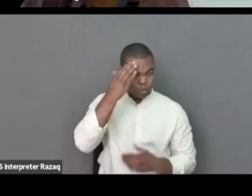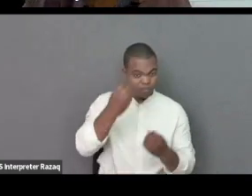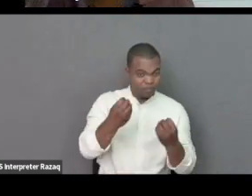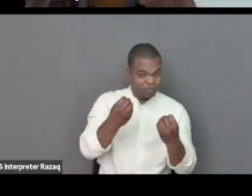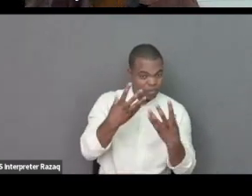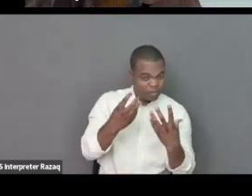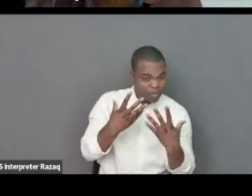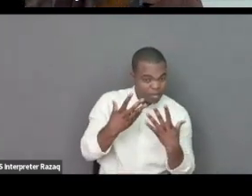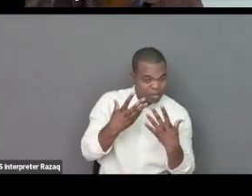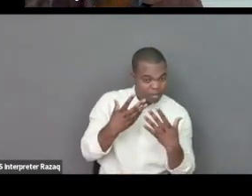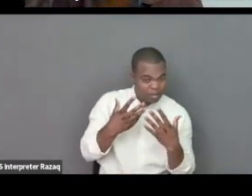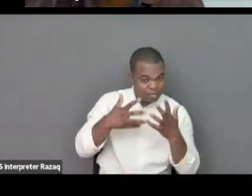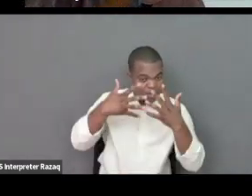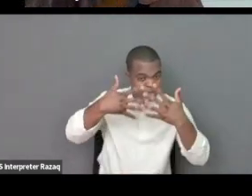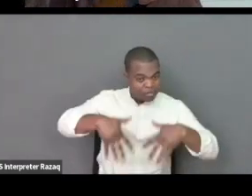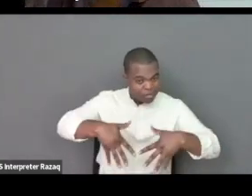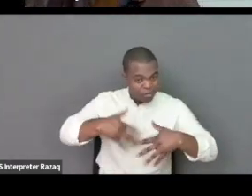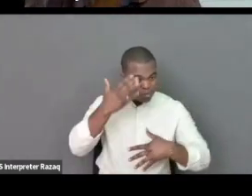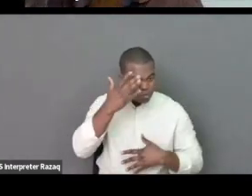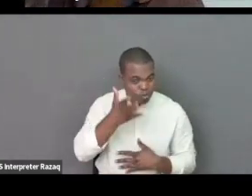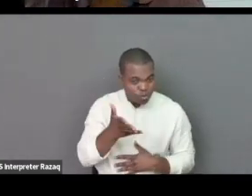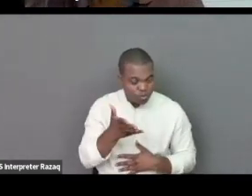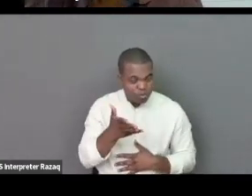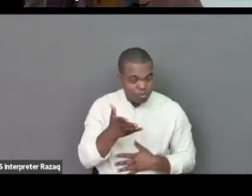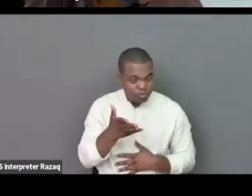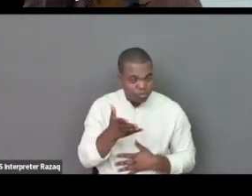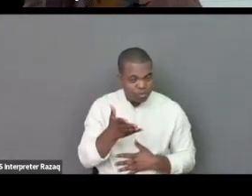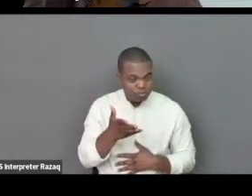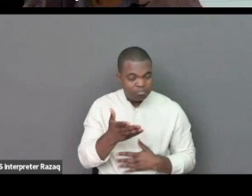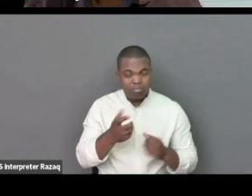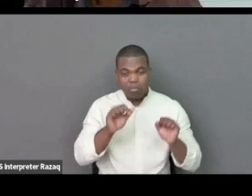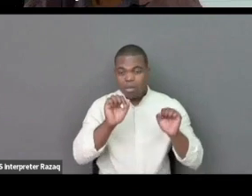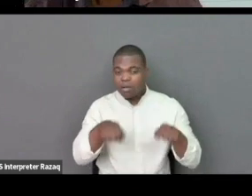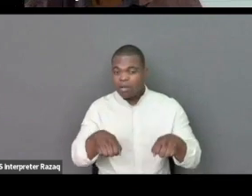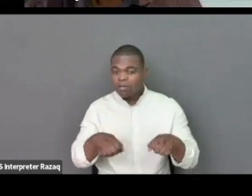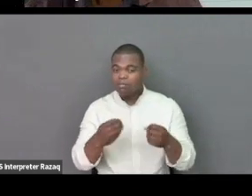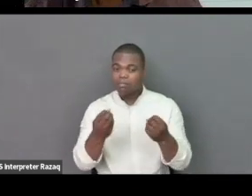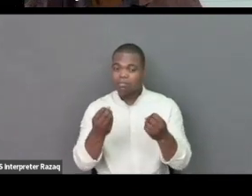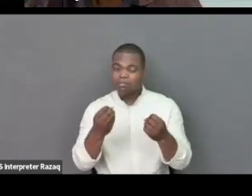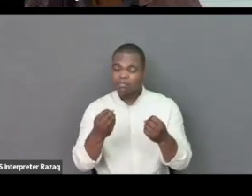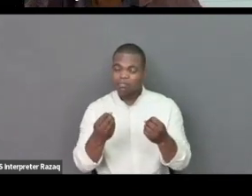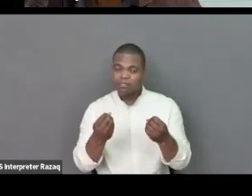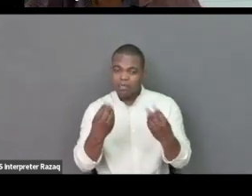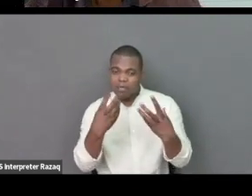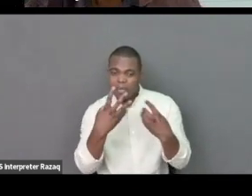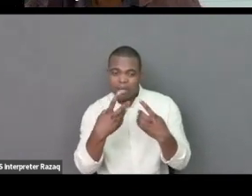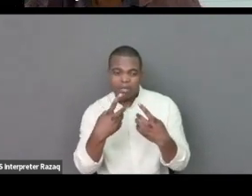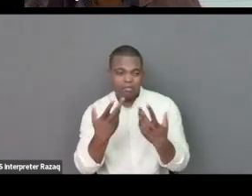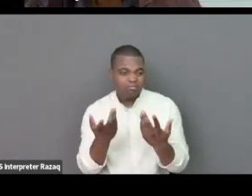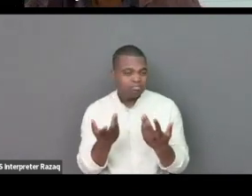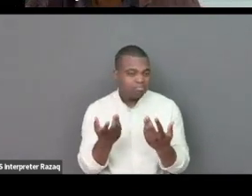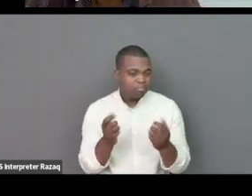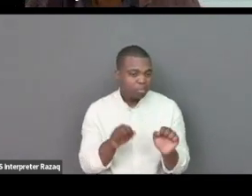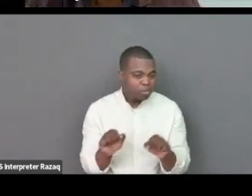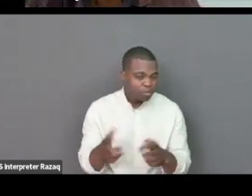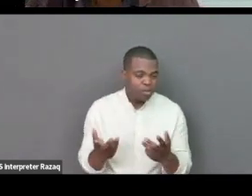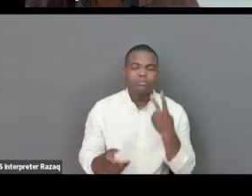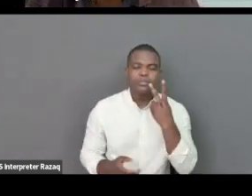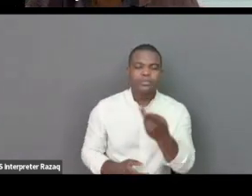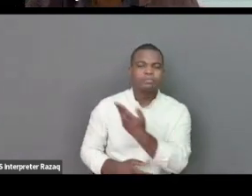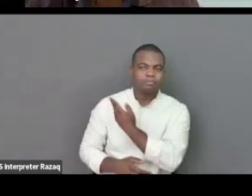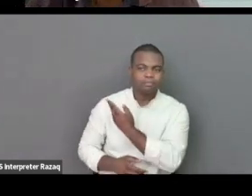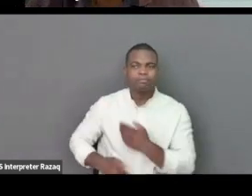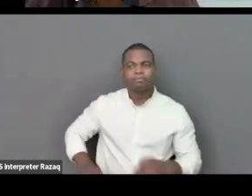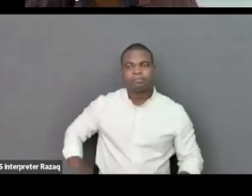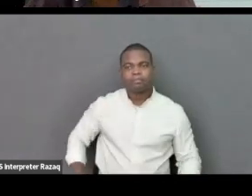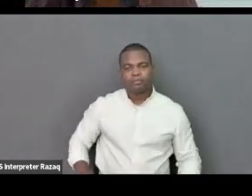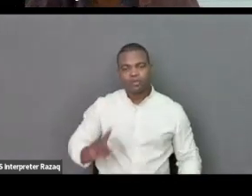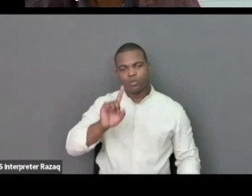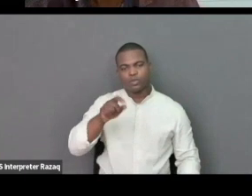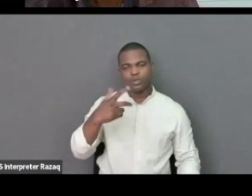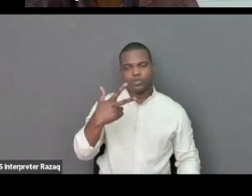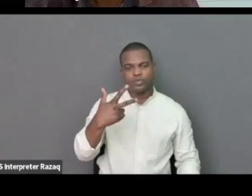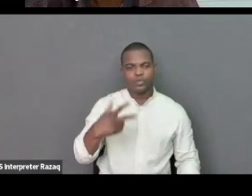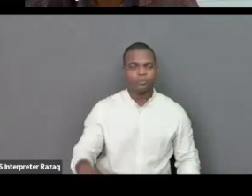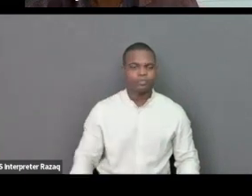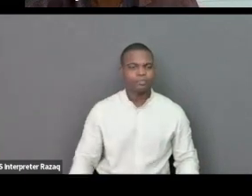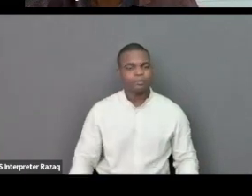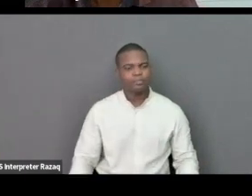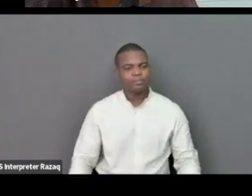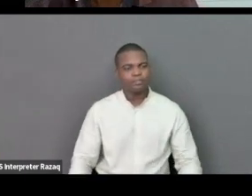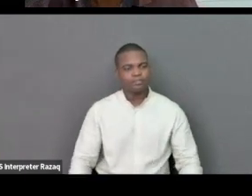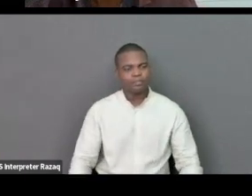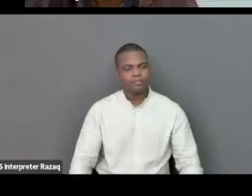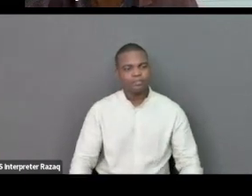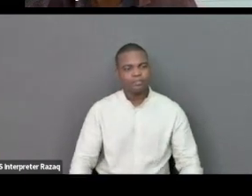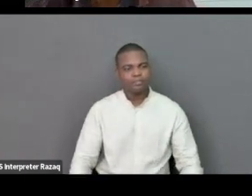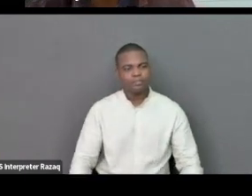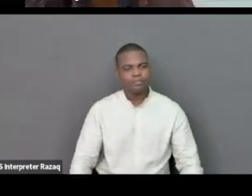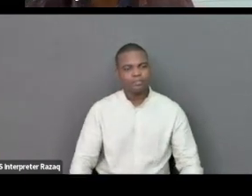feedback, and I launched the poll.